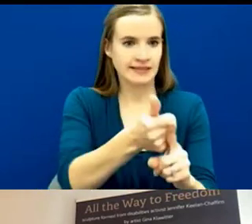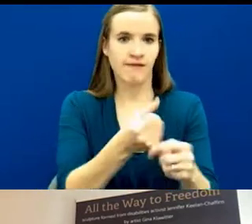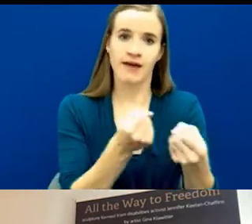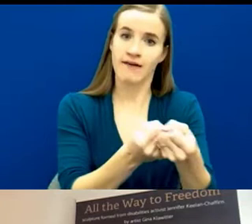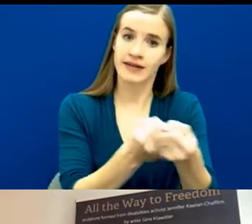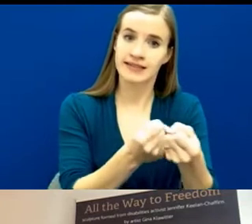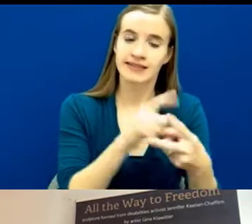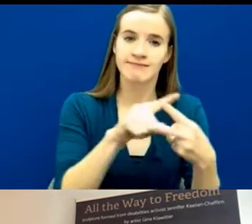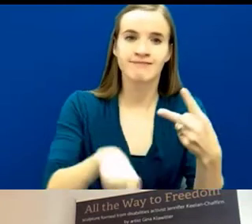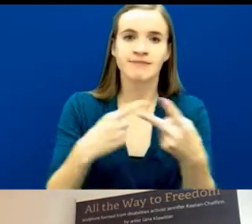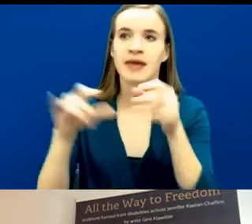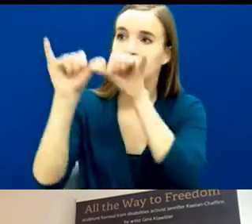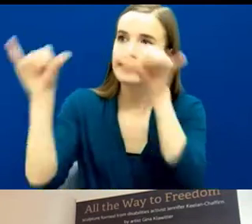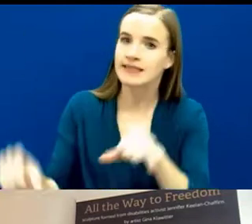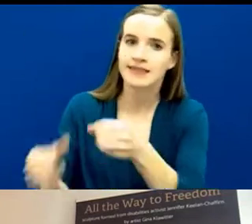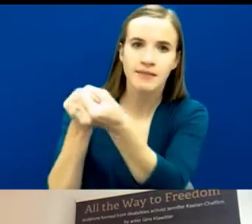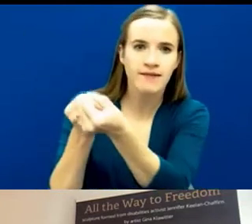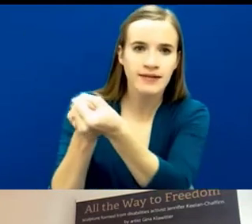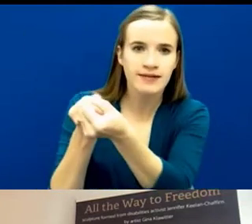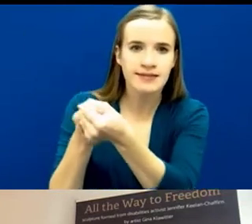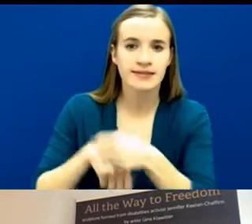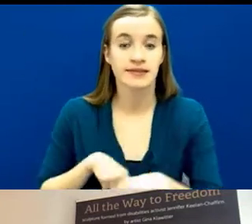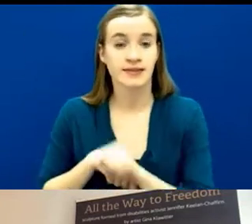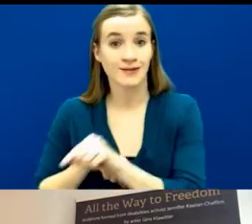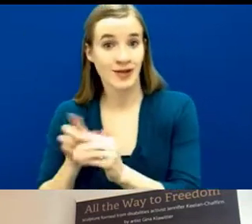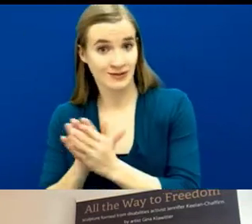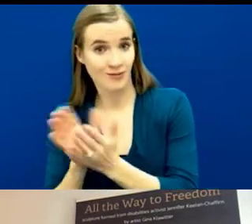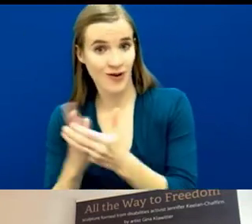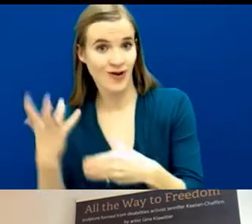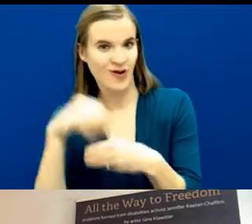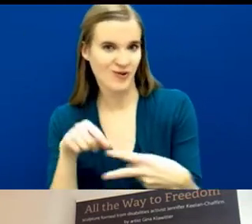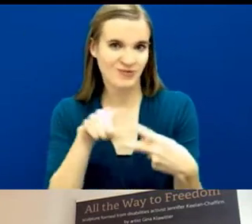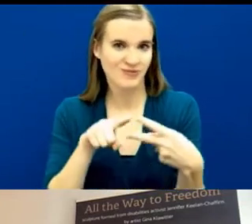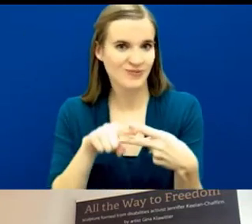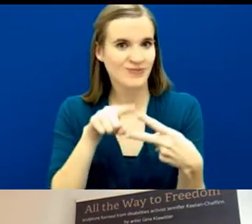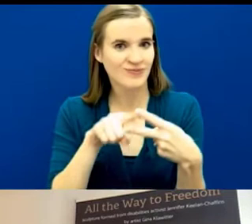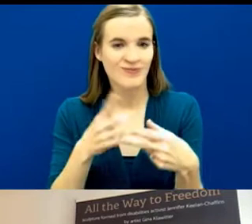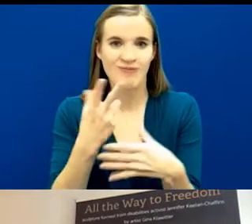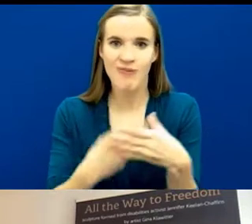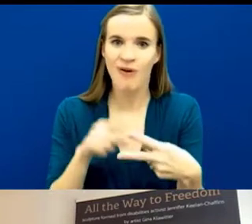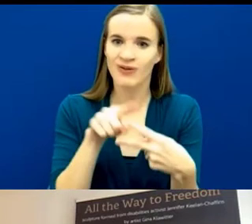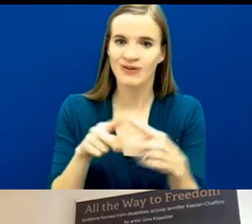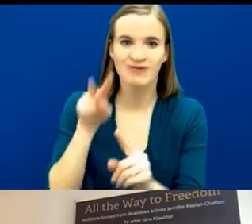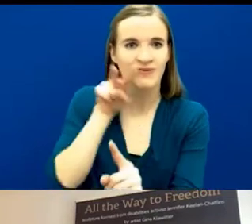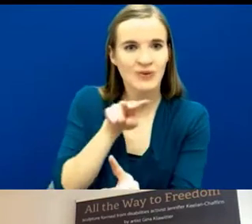advocacy. So this book encompasses that, that view and that message so clearly.